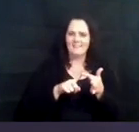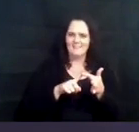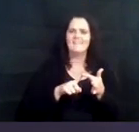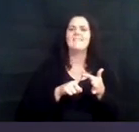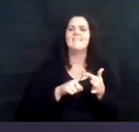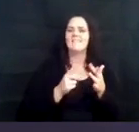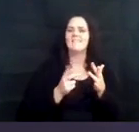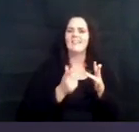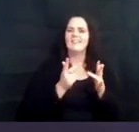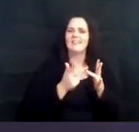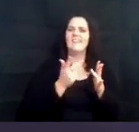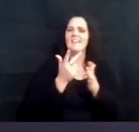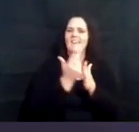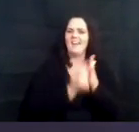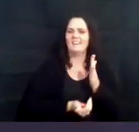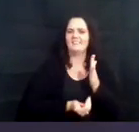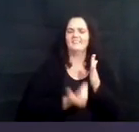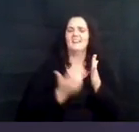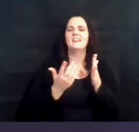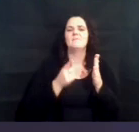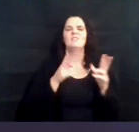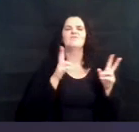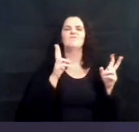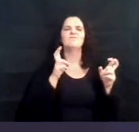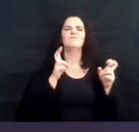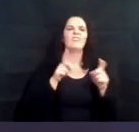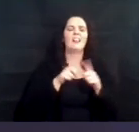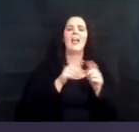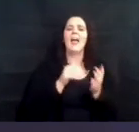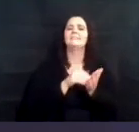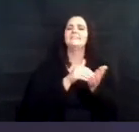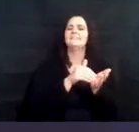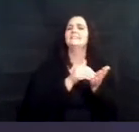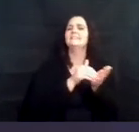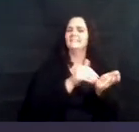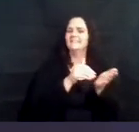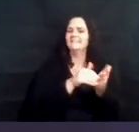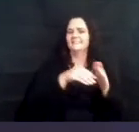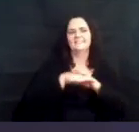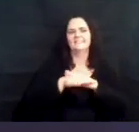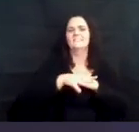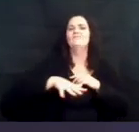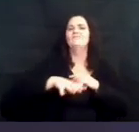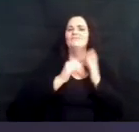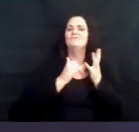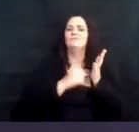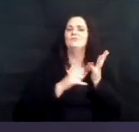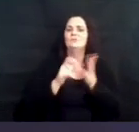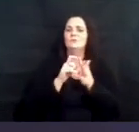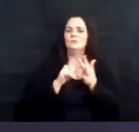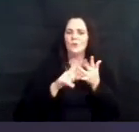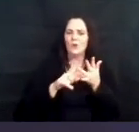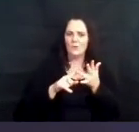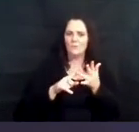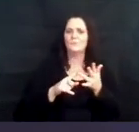Although, she referred to herself as his studio assistant and also Max Dupain was her first husband.